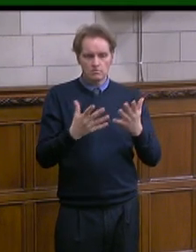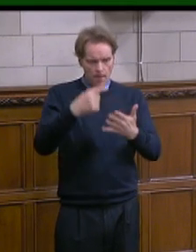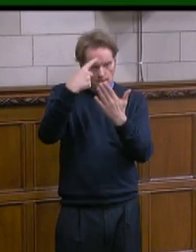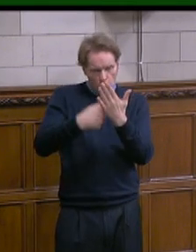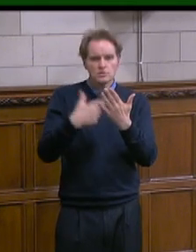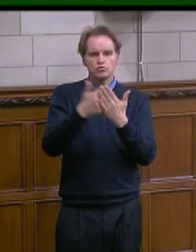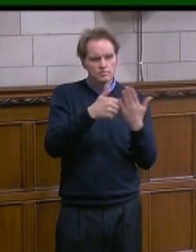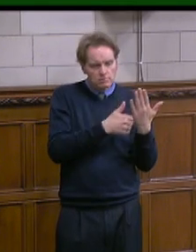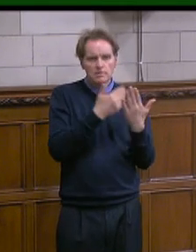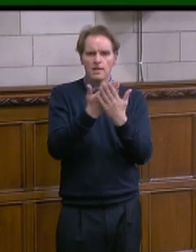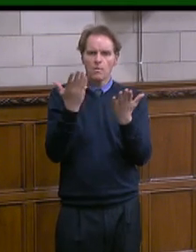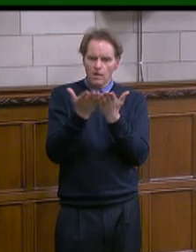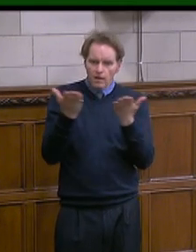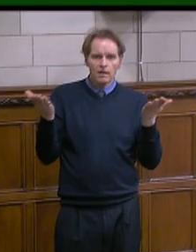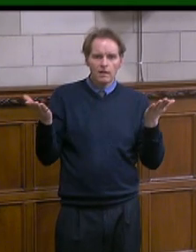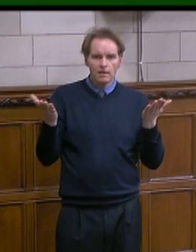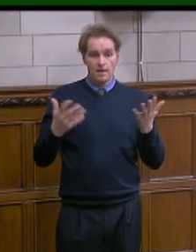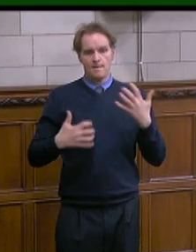I look forward to the day when we hear of such a change.